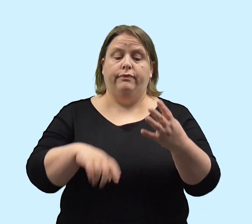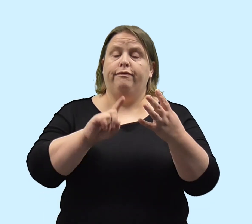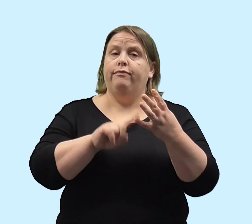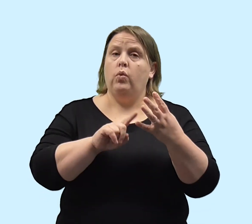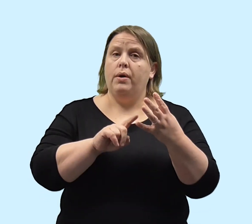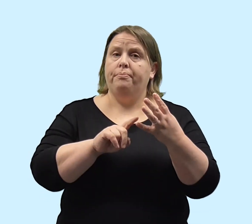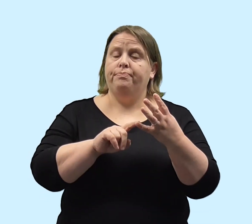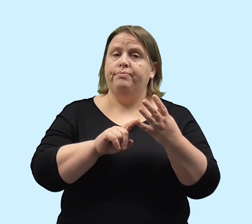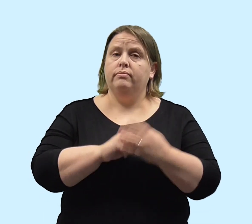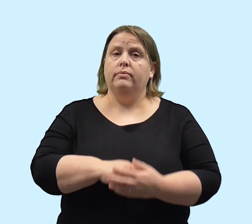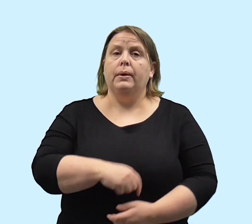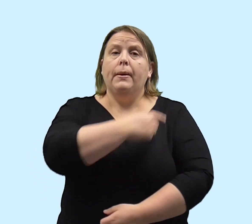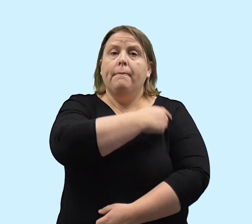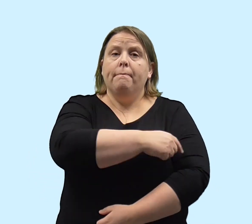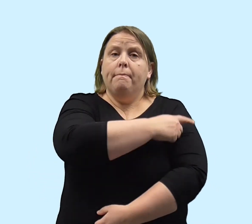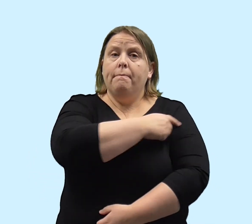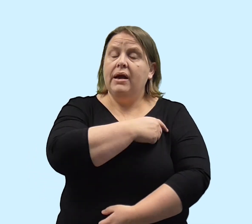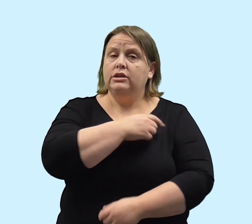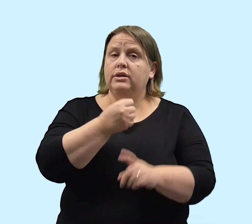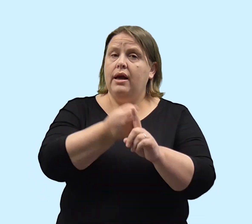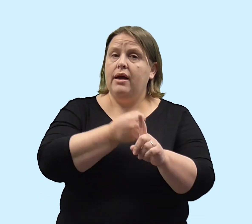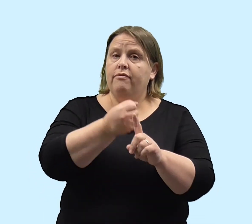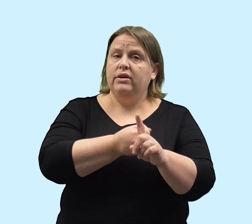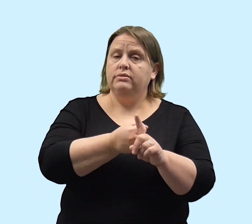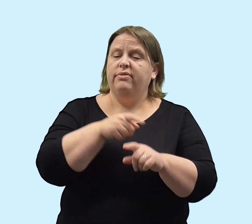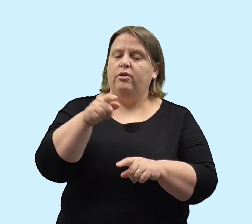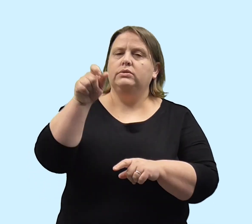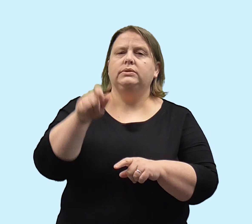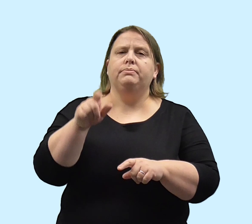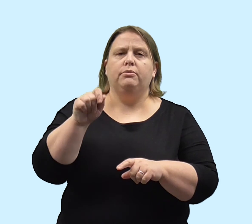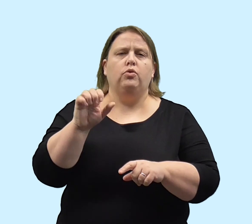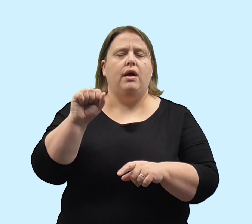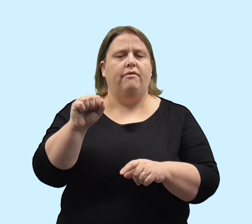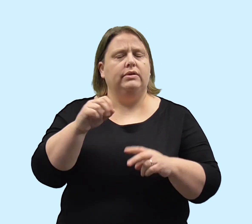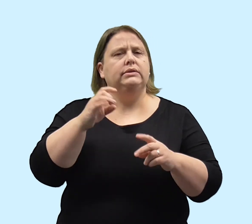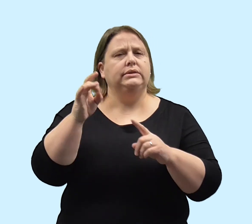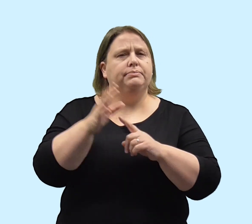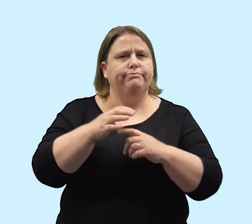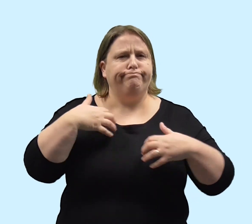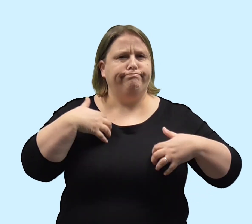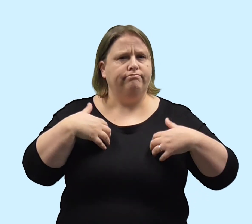A patient advocate These are people with a special interest